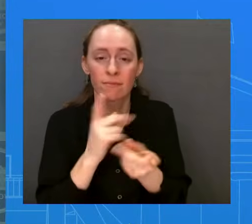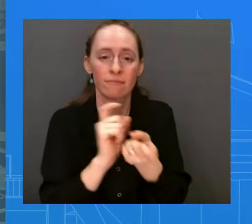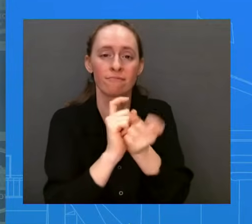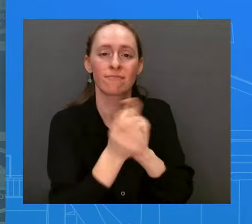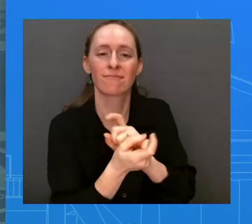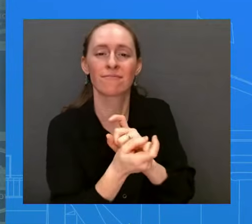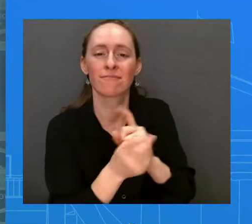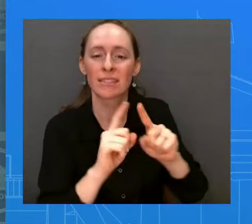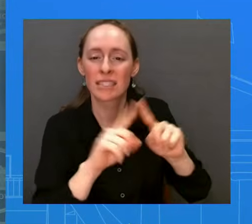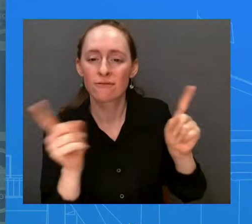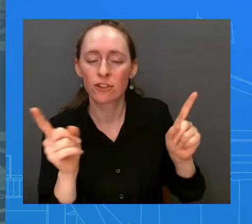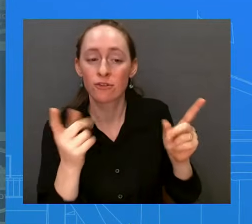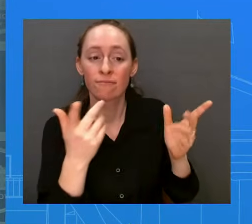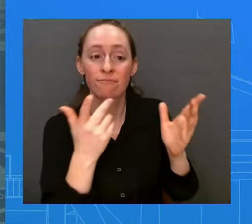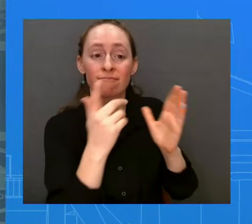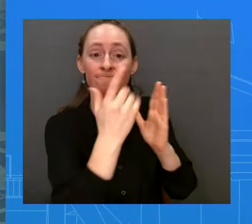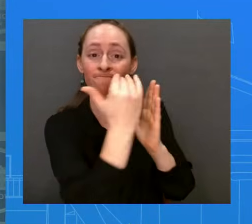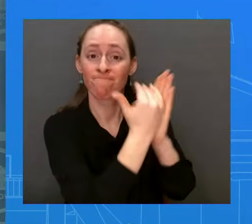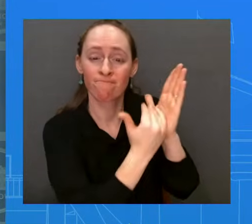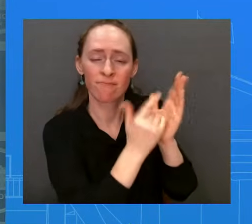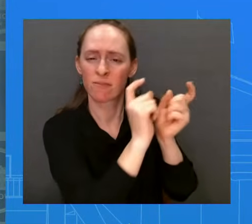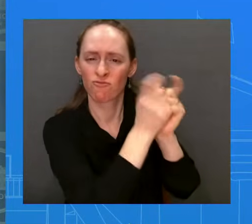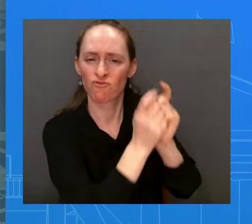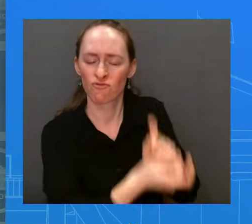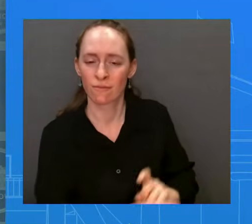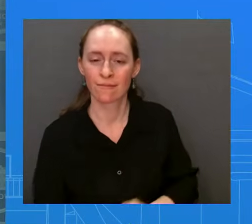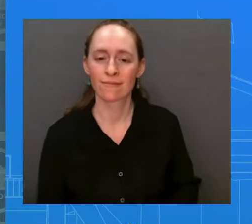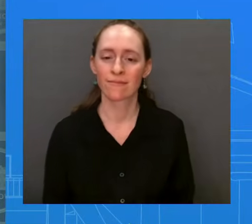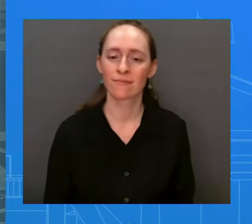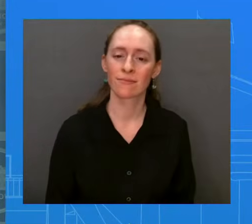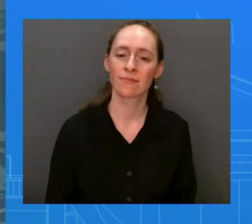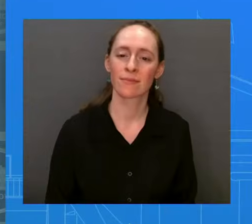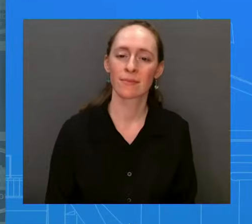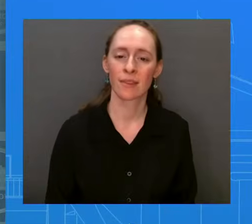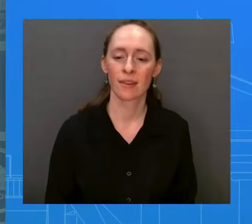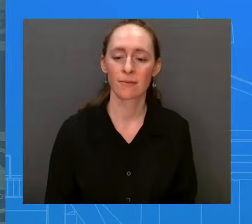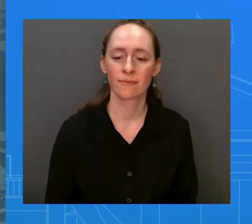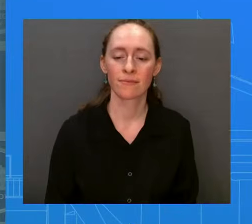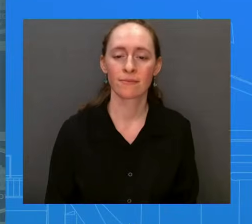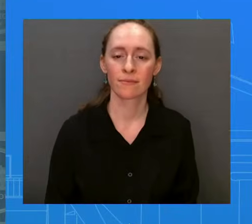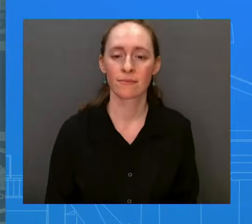And -- and what the President did was order these actions with the safety and security